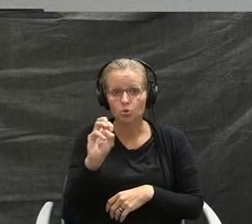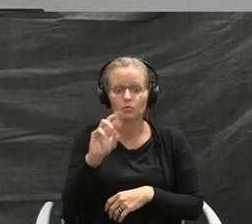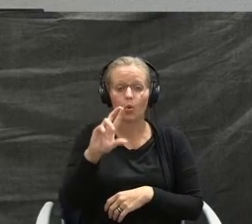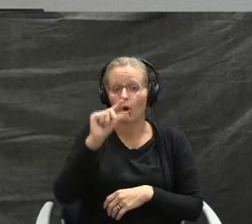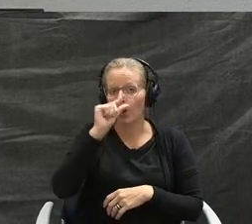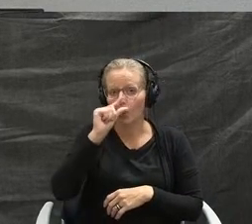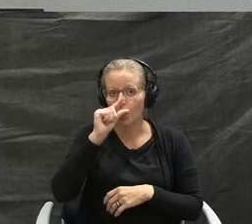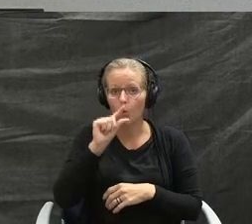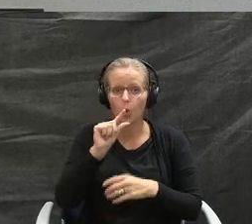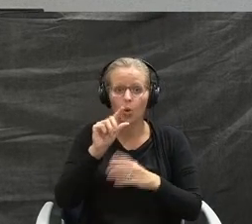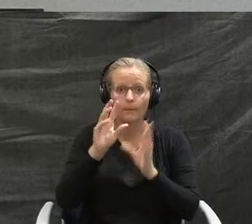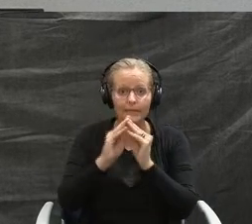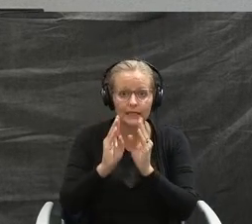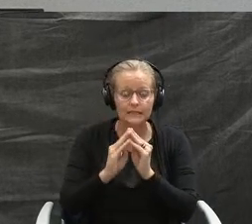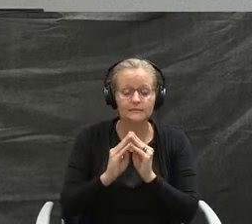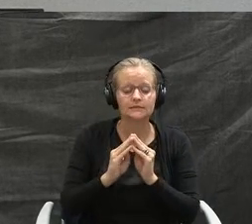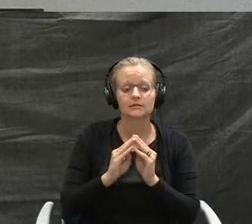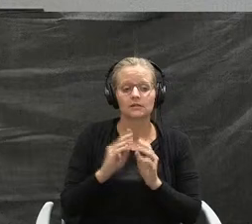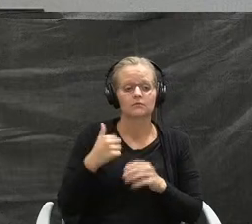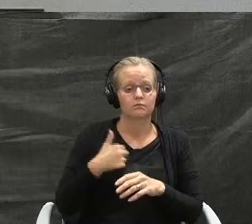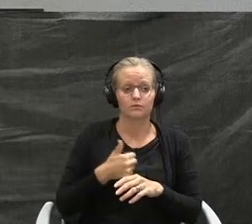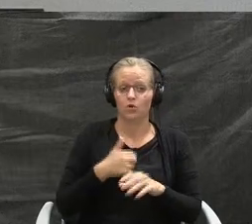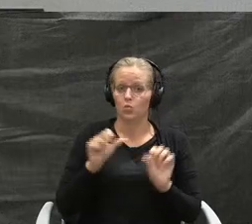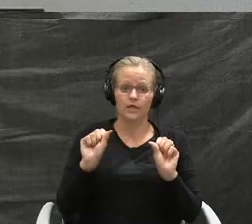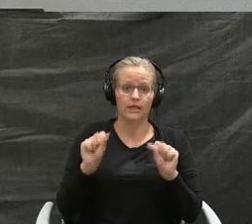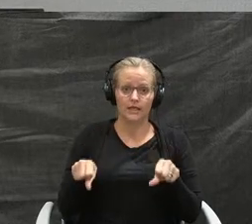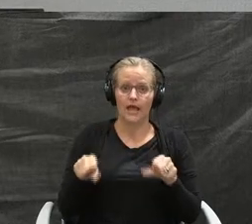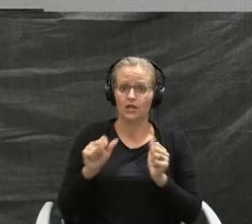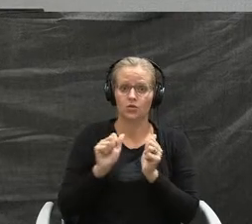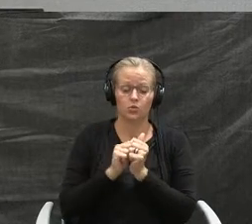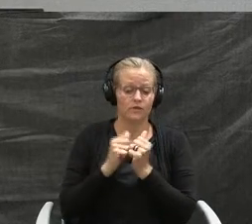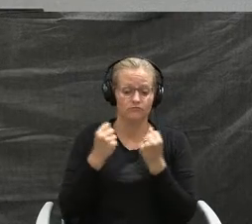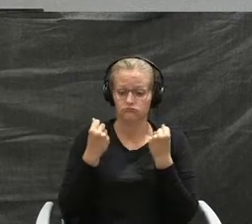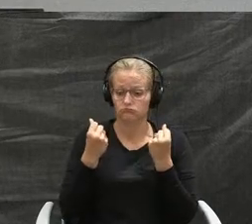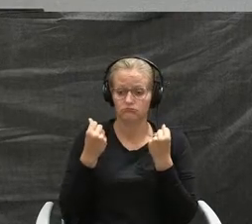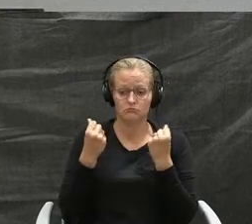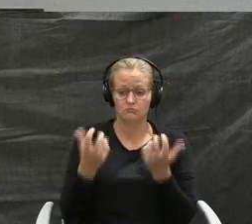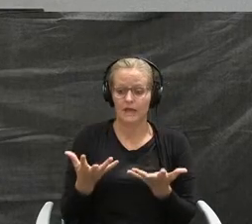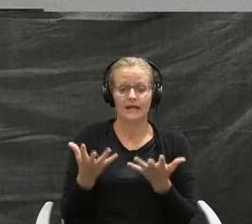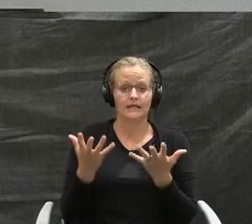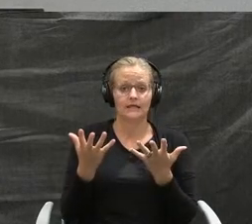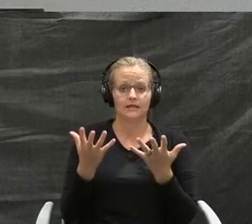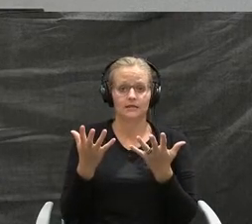whatever number of kids should be collected. 2. Have those conversations.